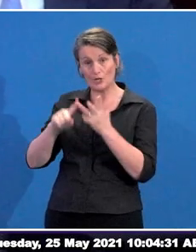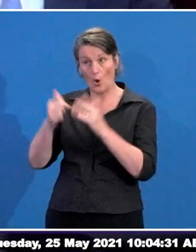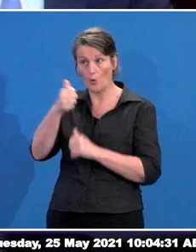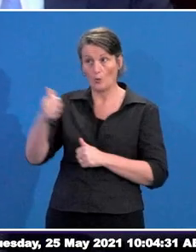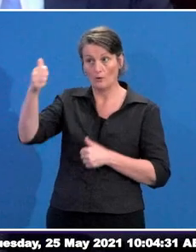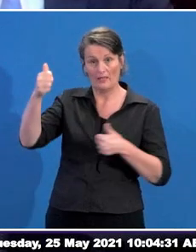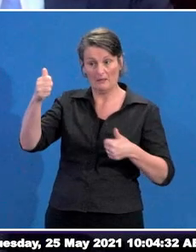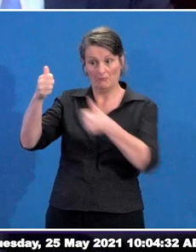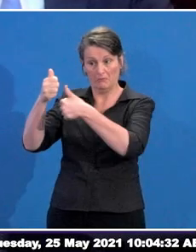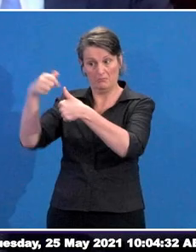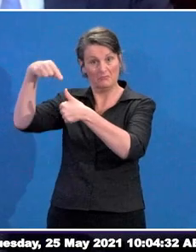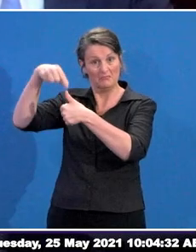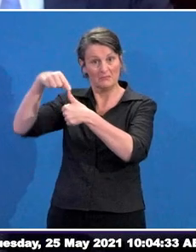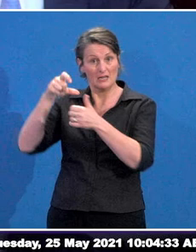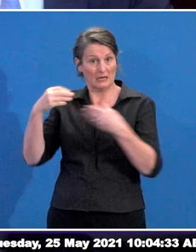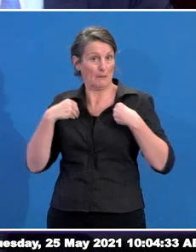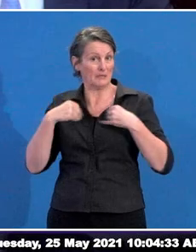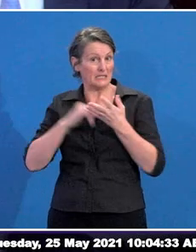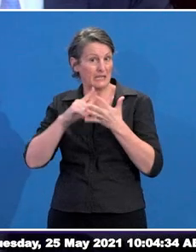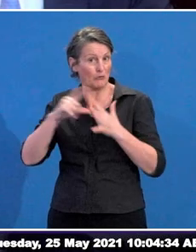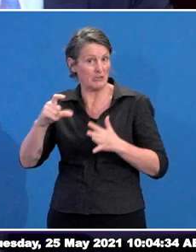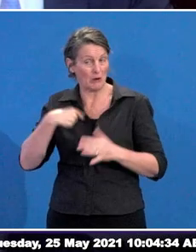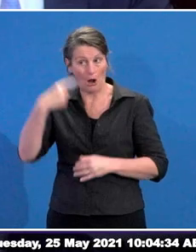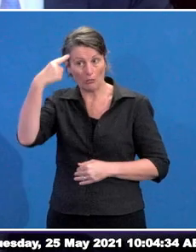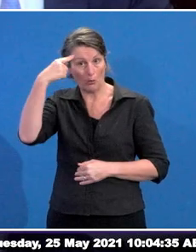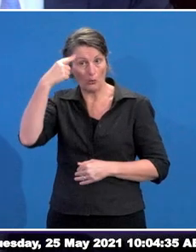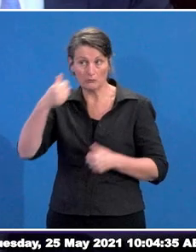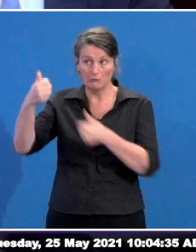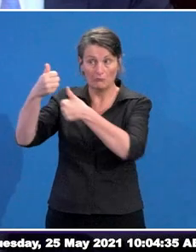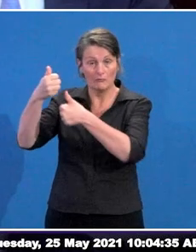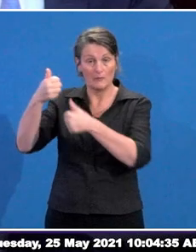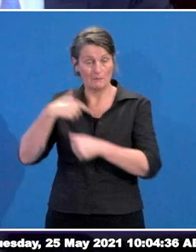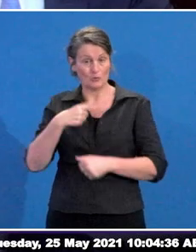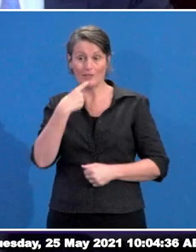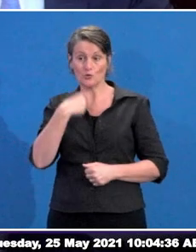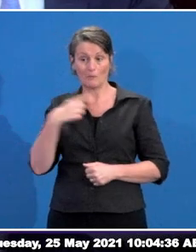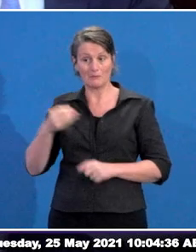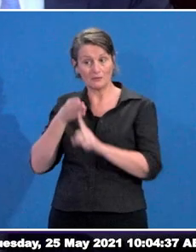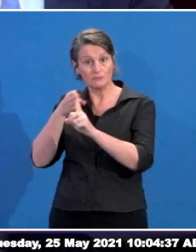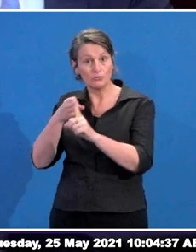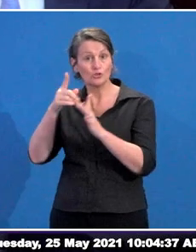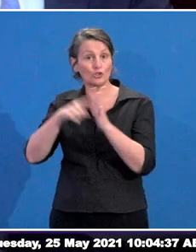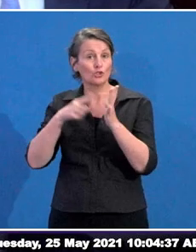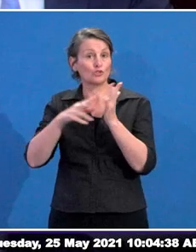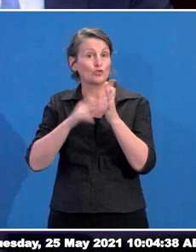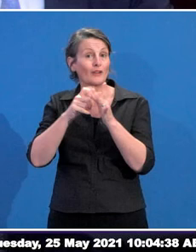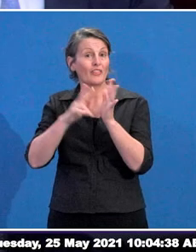I'm not a business person but I figured if he was the person I was being told to speak to, that she was too busy to speak to me herself.